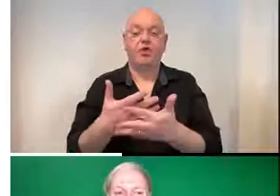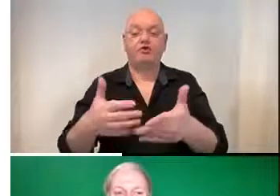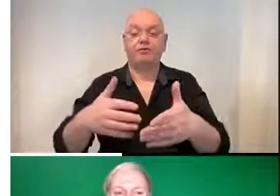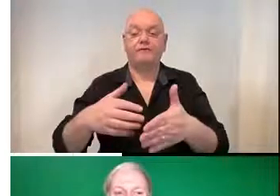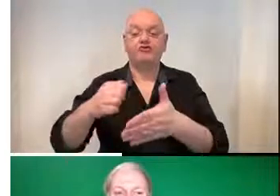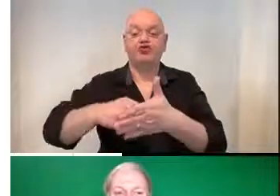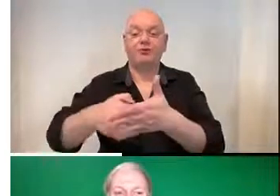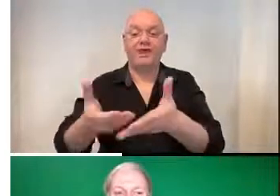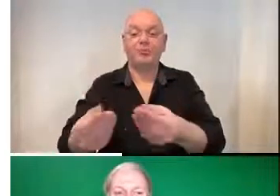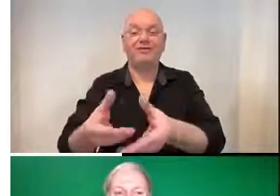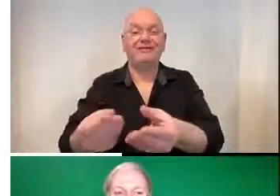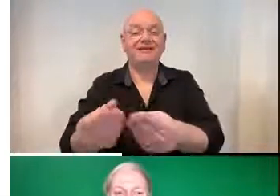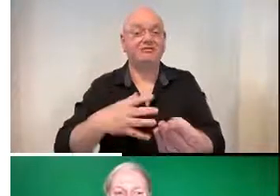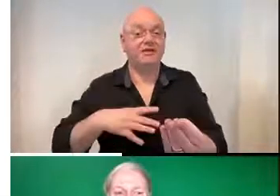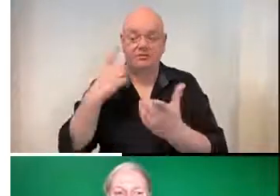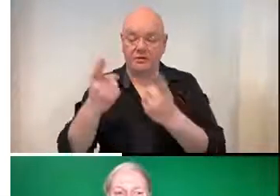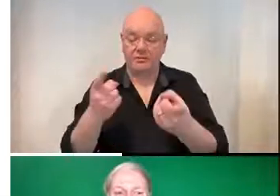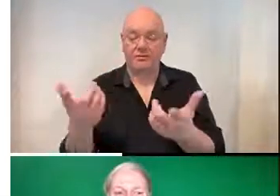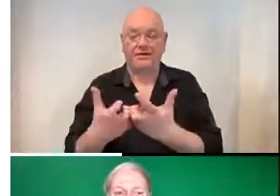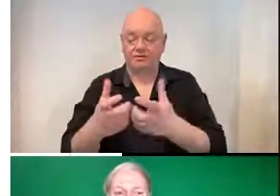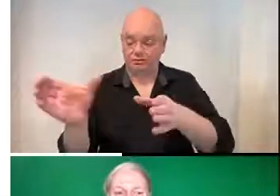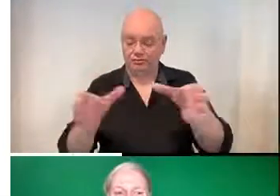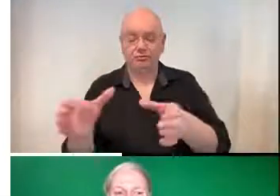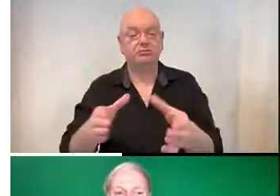And some of these questions might be key ones to consider.